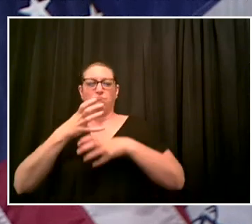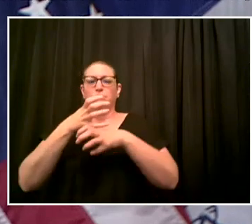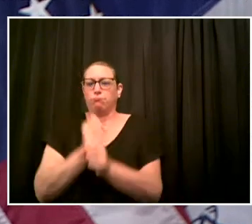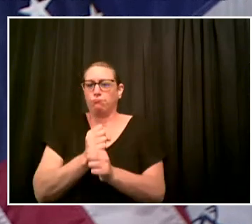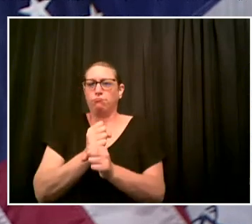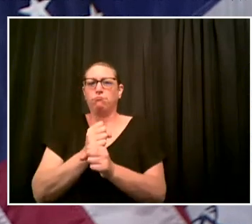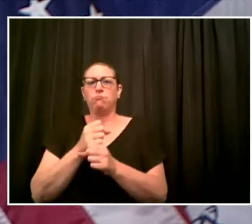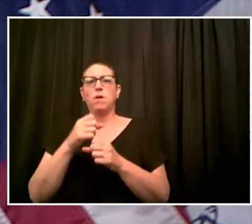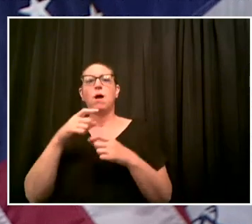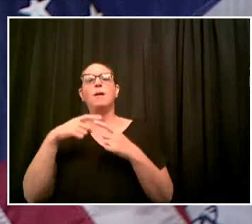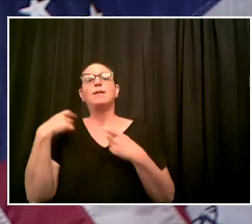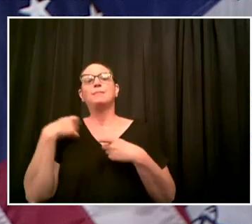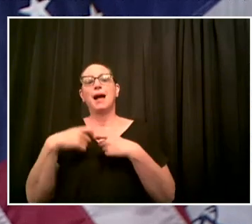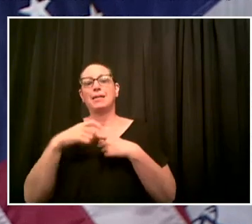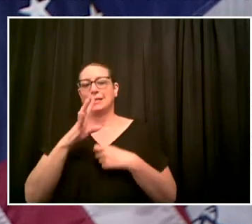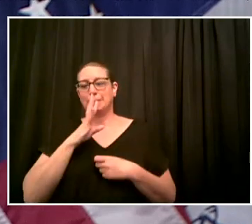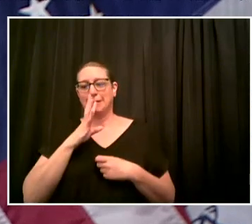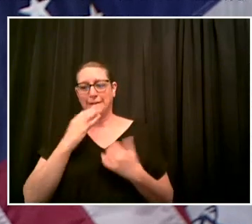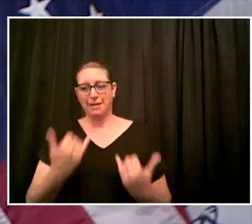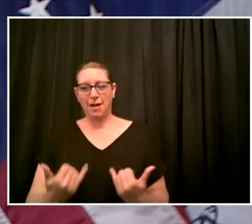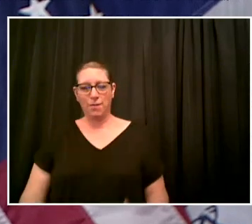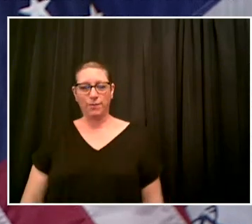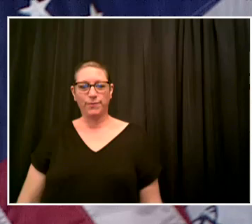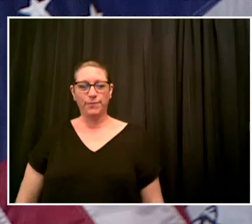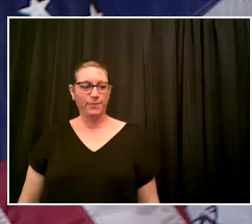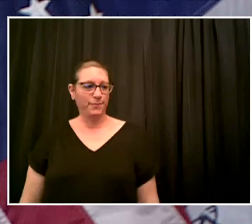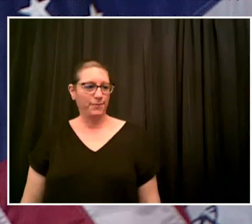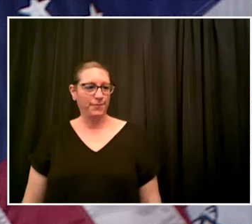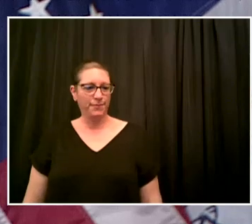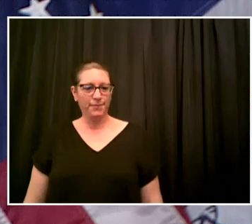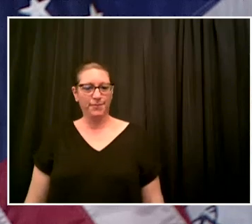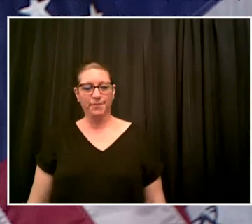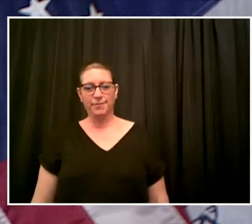GIVE A BRIEF SUMMARY OF WHAT WE'RDOE ING HERE TODAY IN